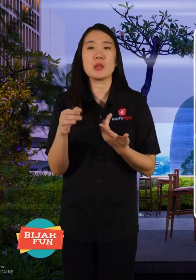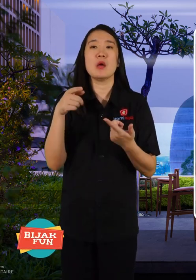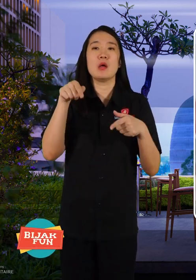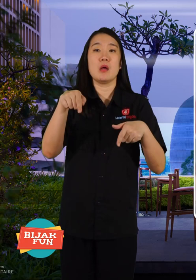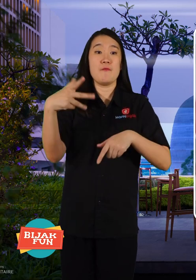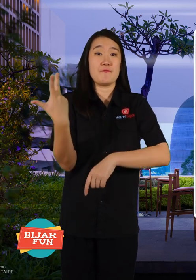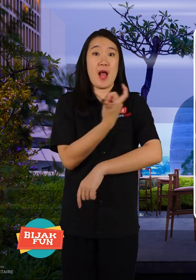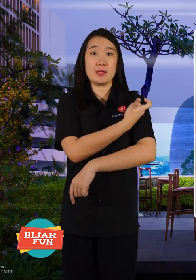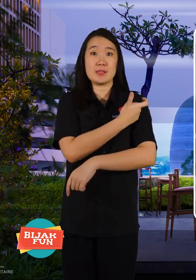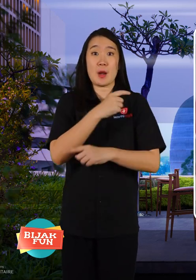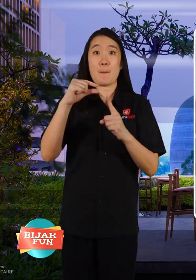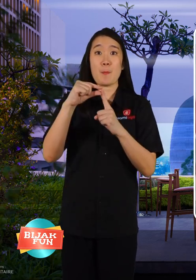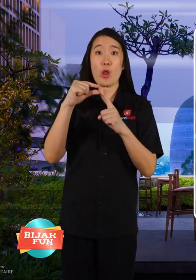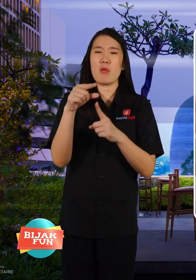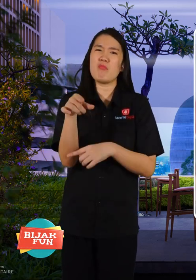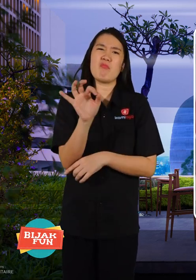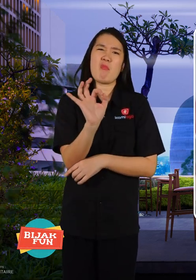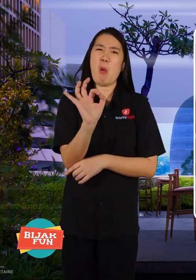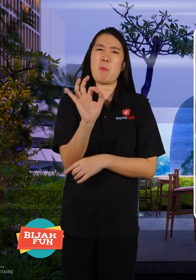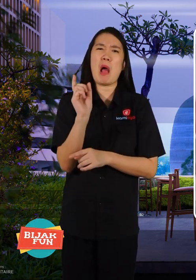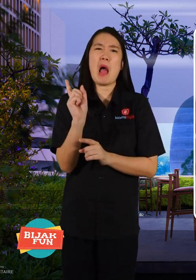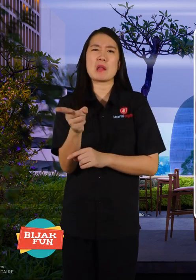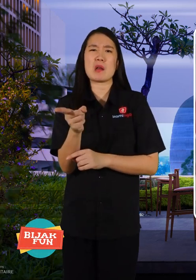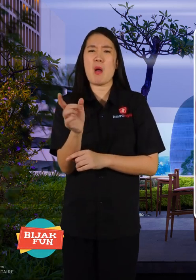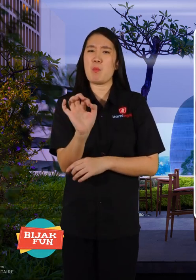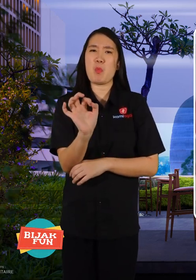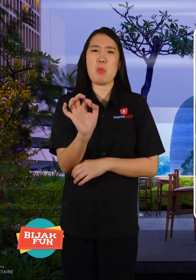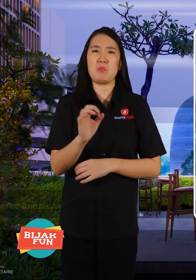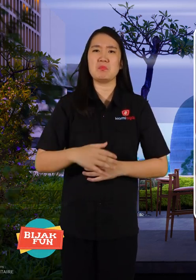At that time, there was no polio vaccine.